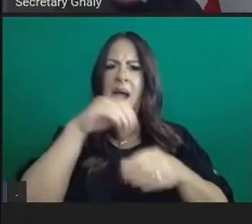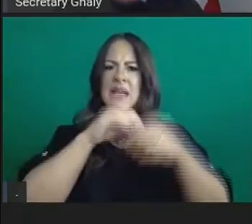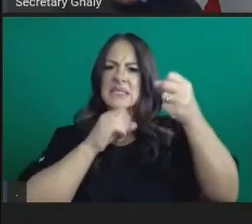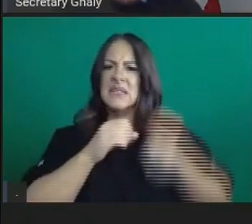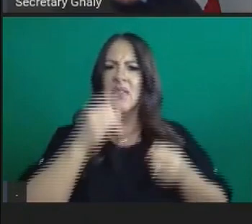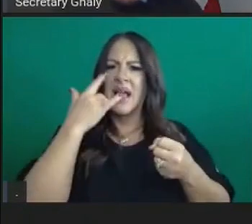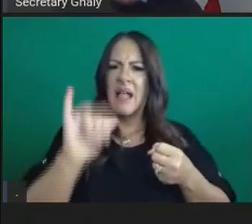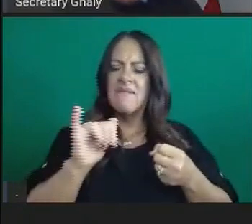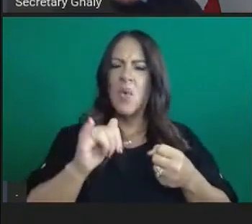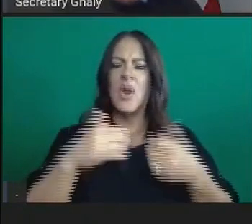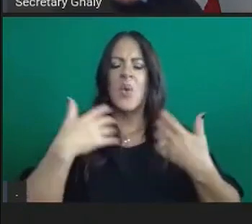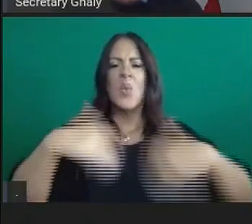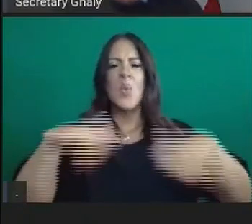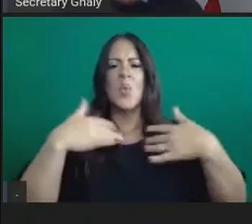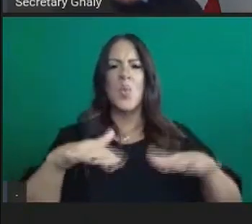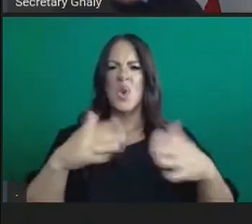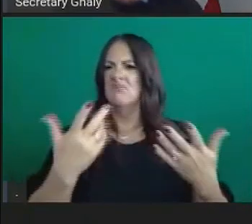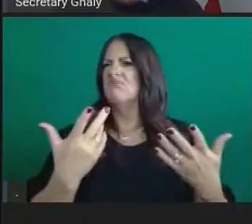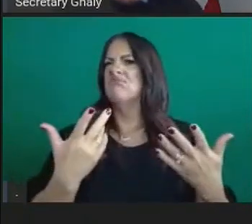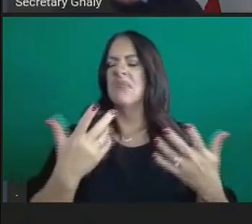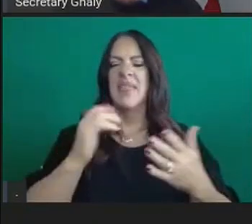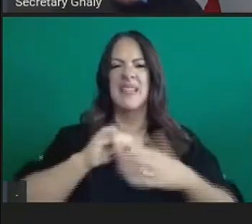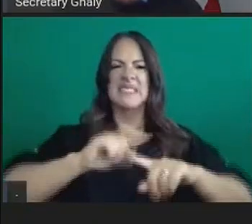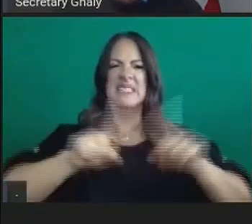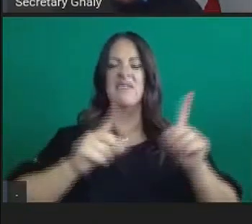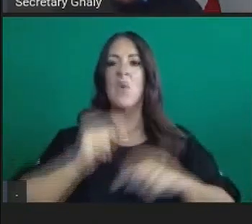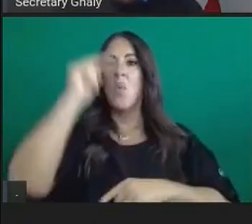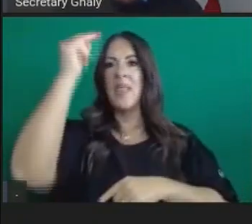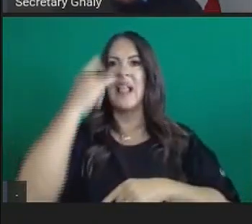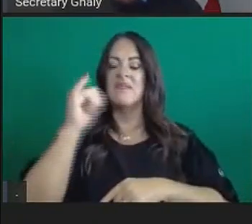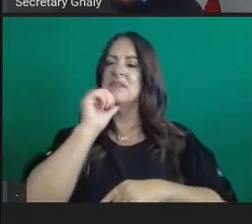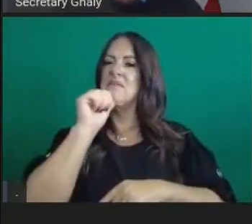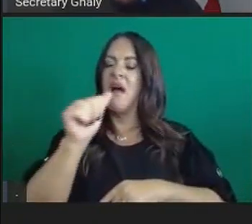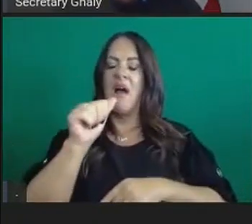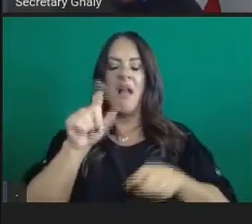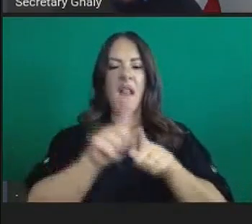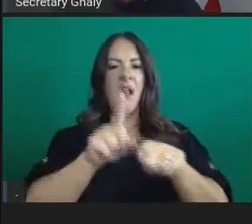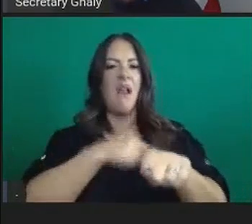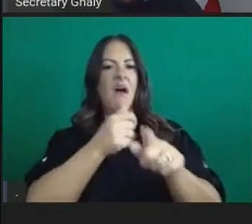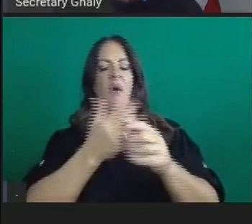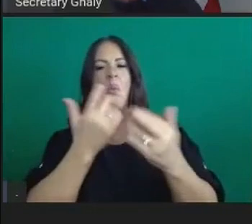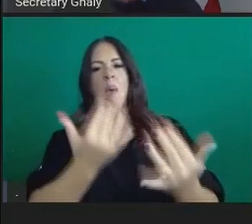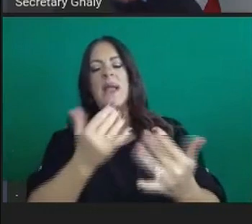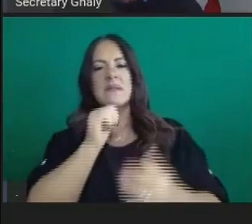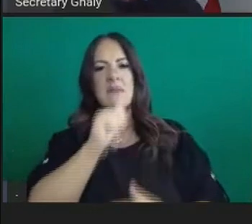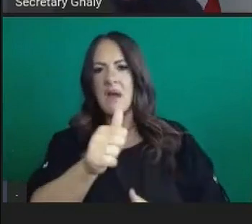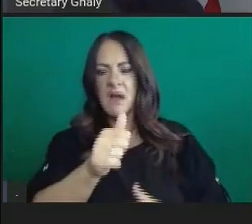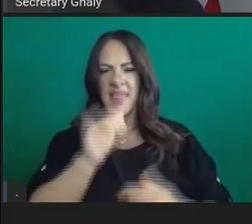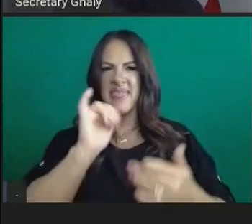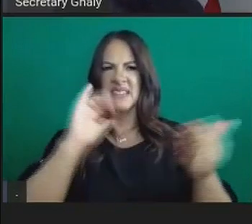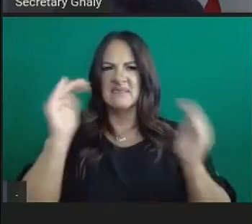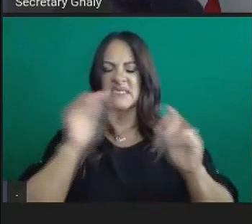OF STAFF, HAVING TO USE ROOMS THAT THEY DON'T NORMALLY DO.. MUCH LONGER THAN NORMAL WAIT